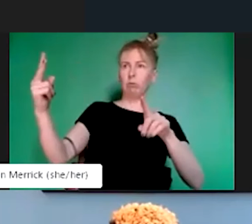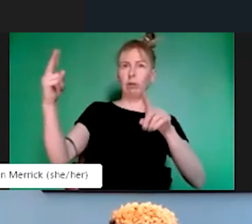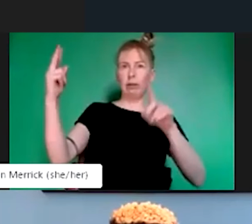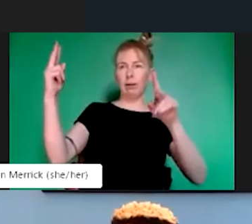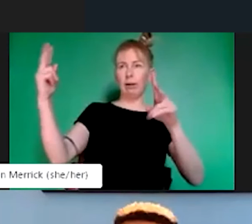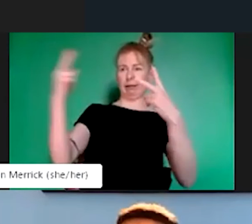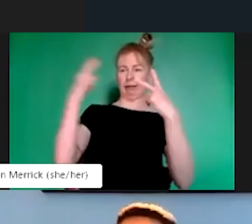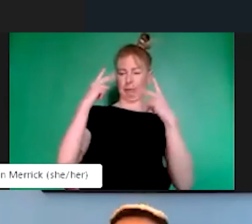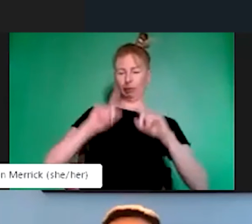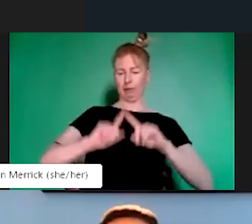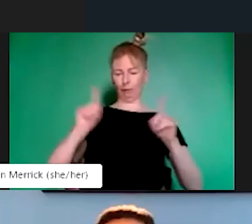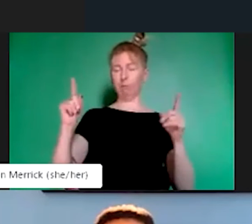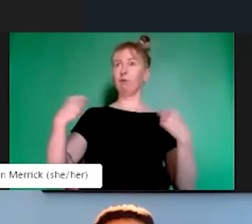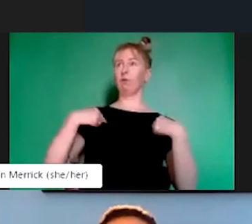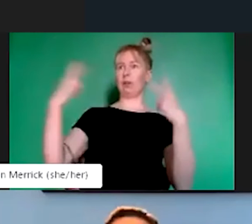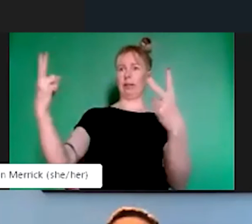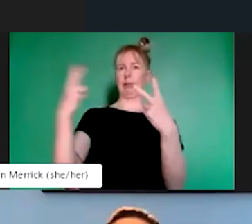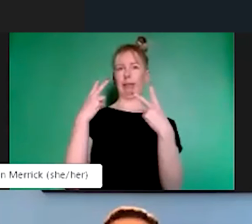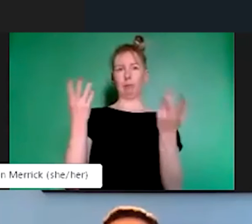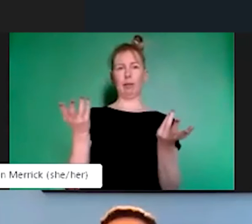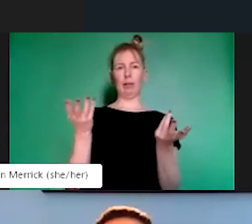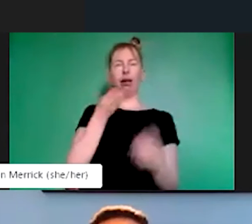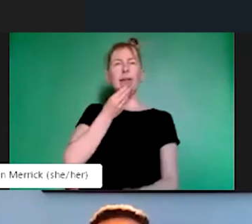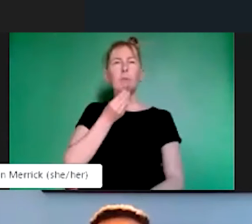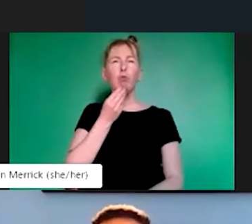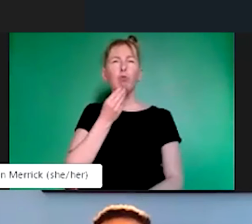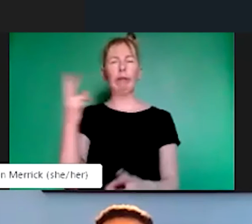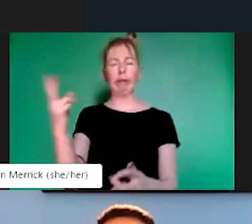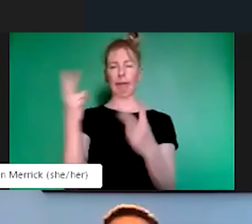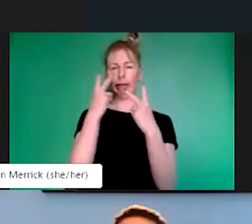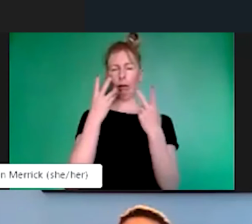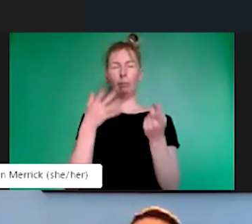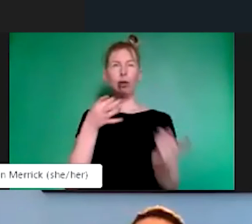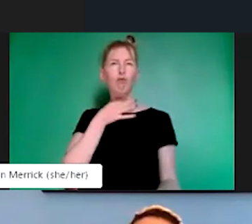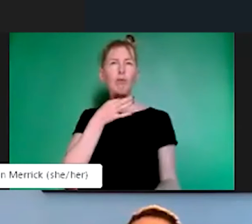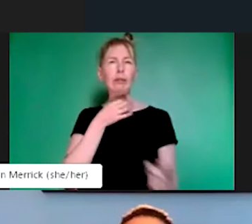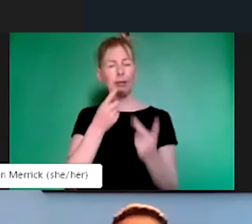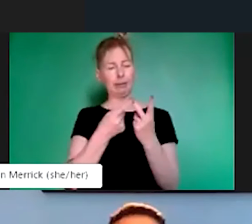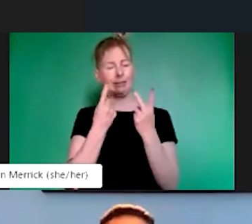You know, even the language in which we use to, you know, speak about previously